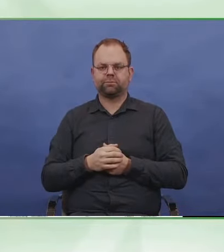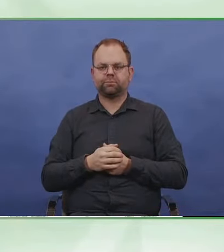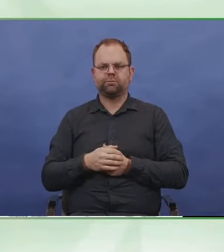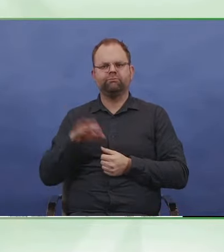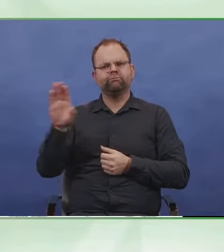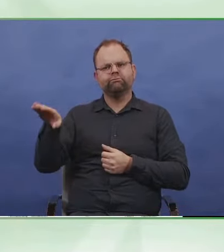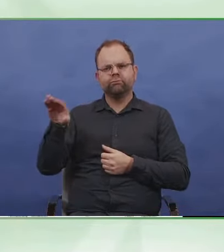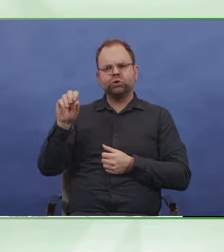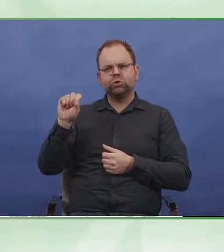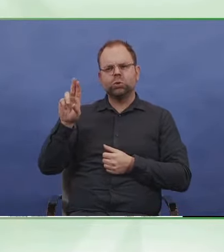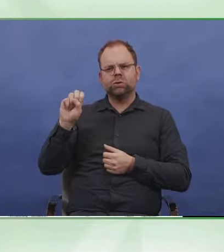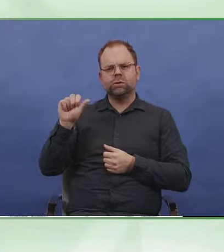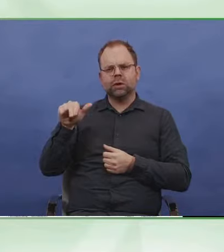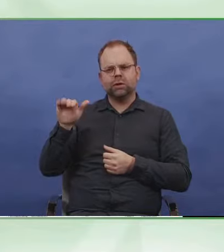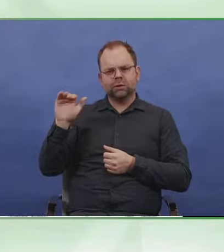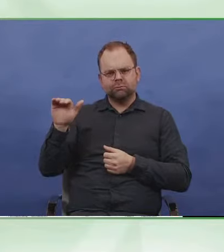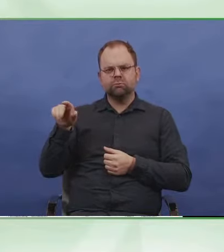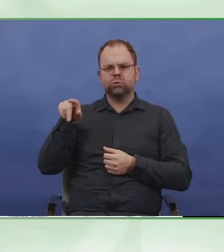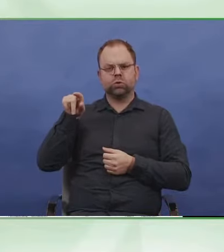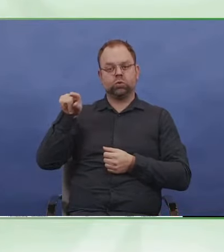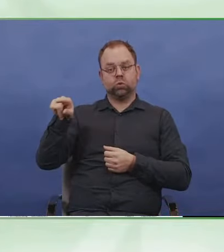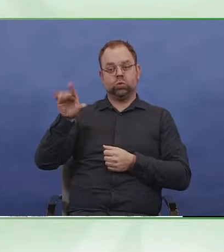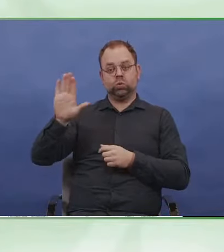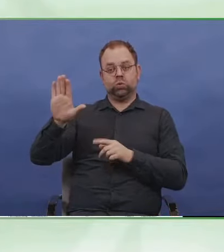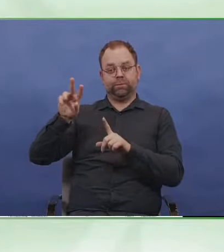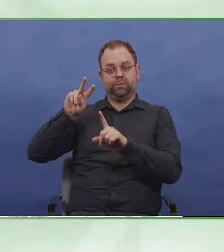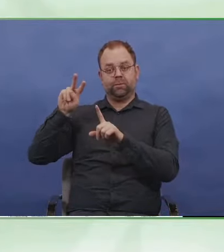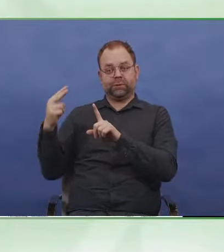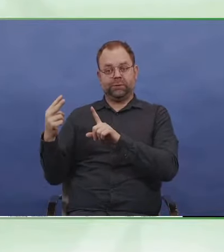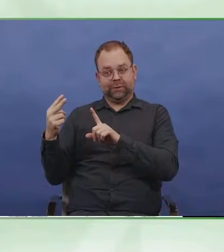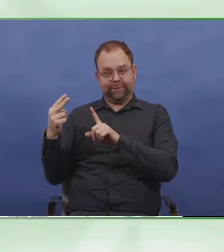I have to say unfortunates to work for a company and CEOs that